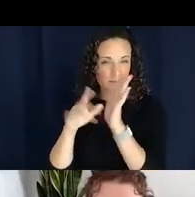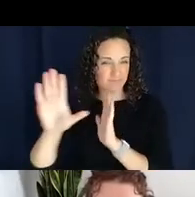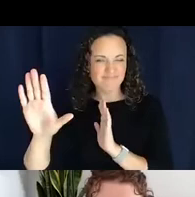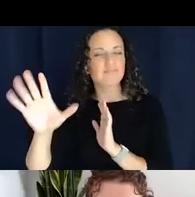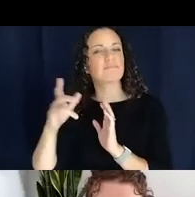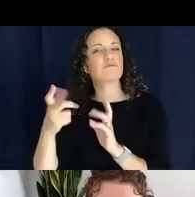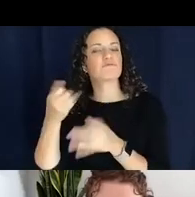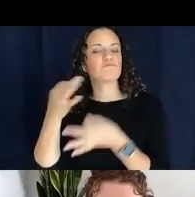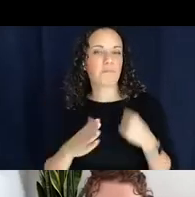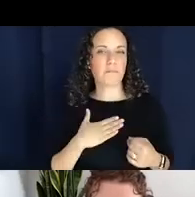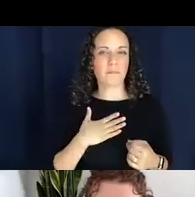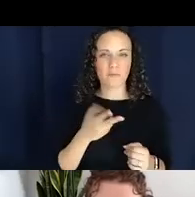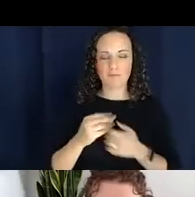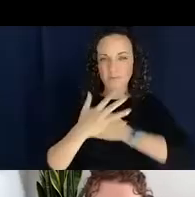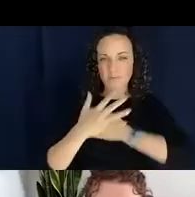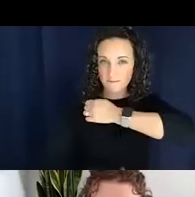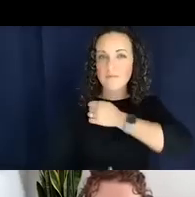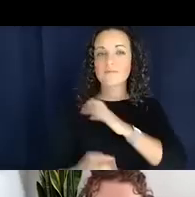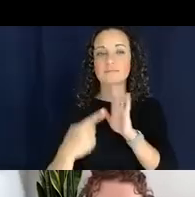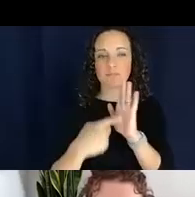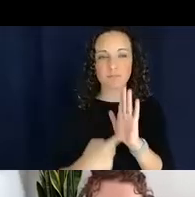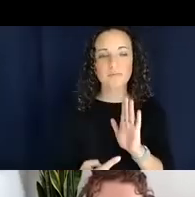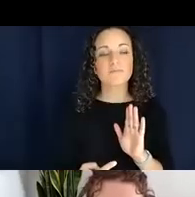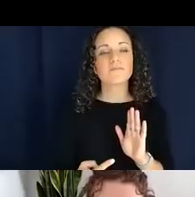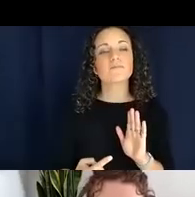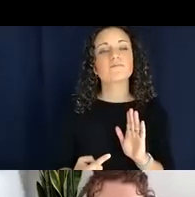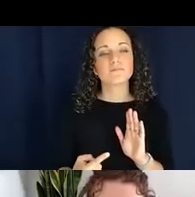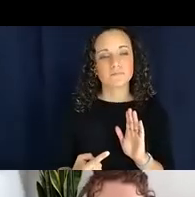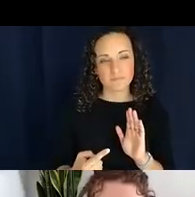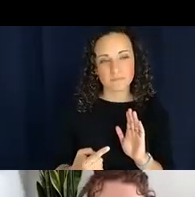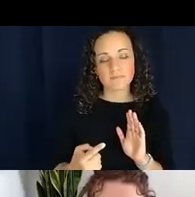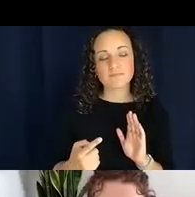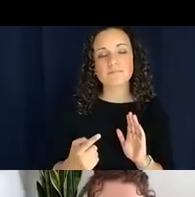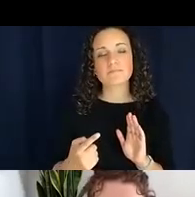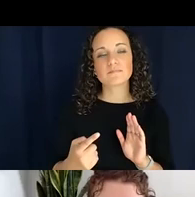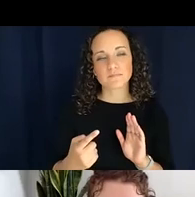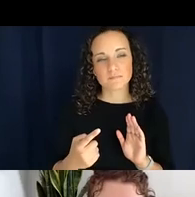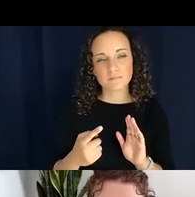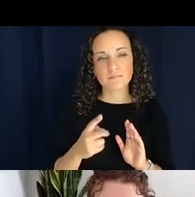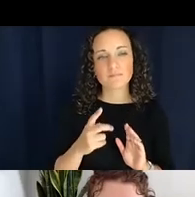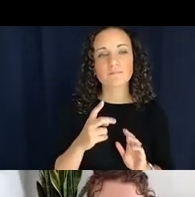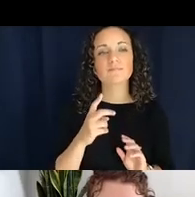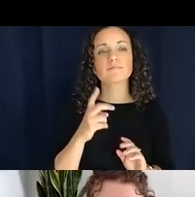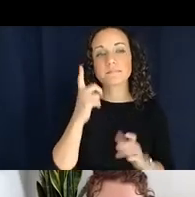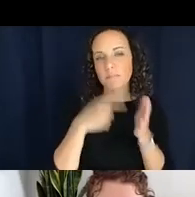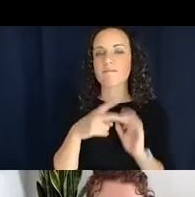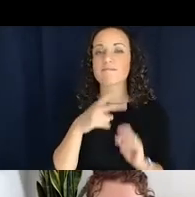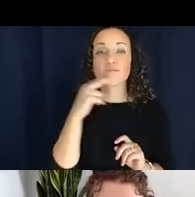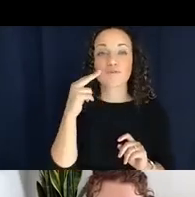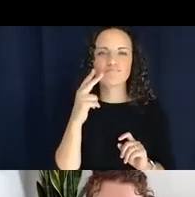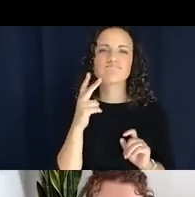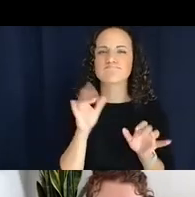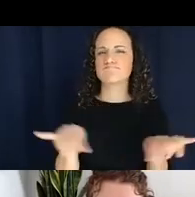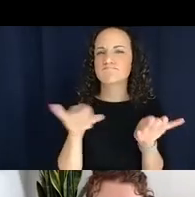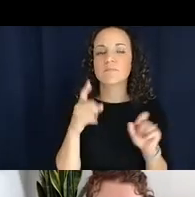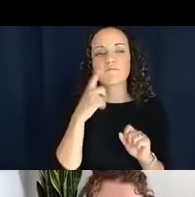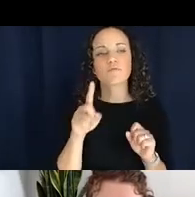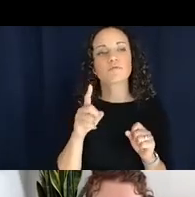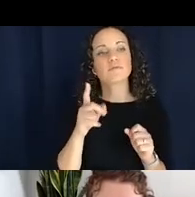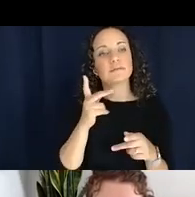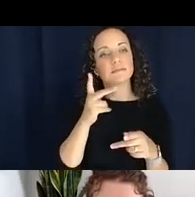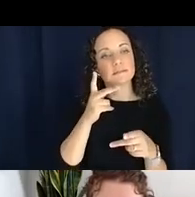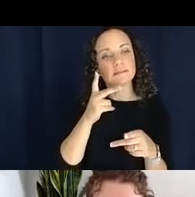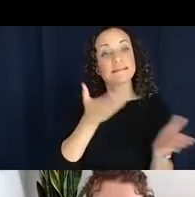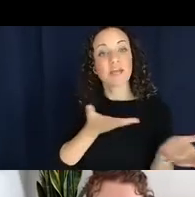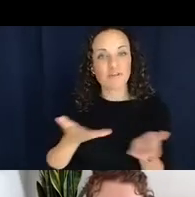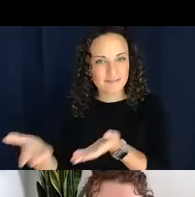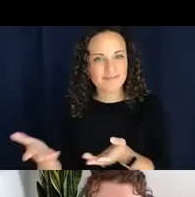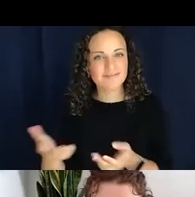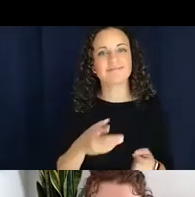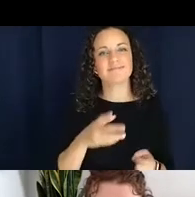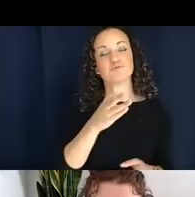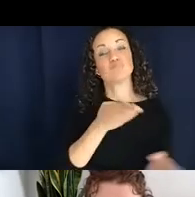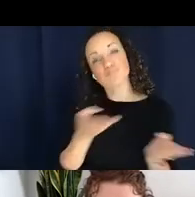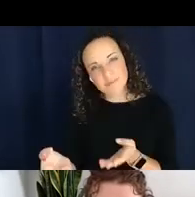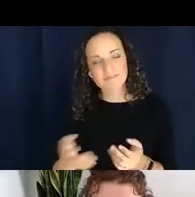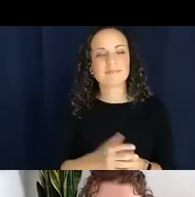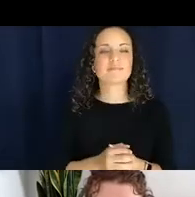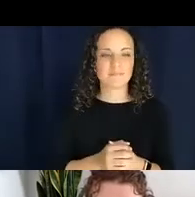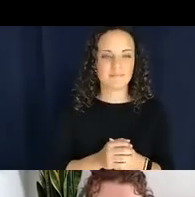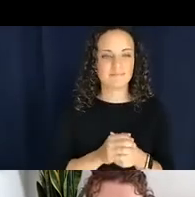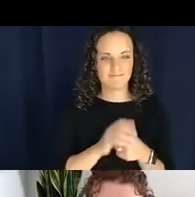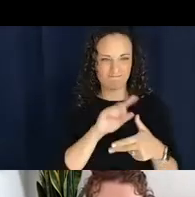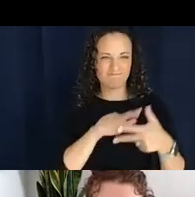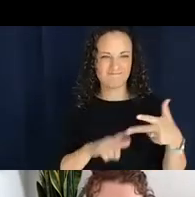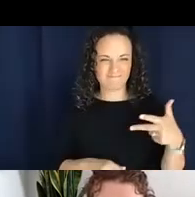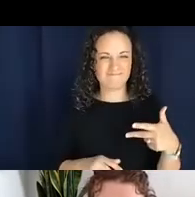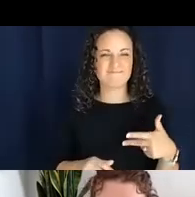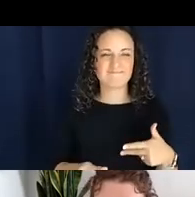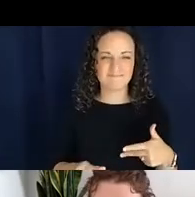for your prototypical verbs for carrying or bringing, so here each stem classifies the